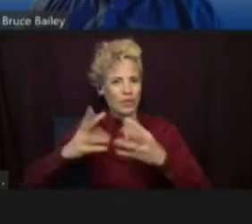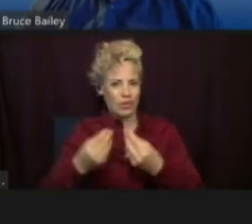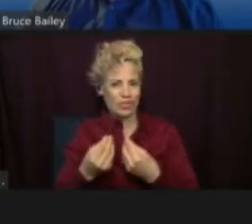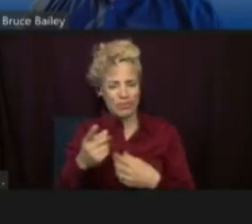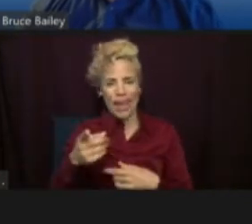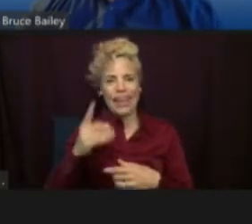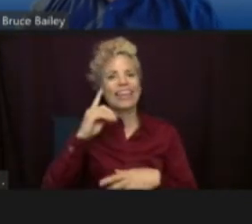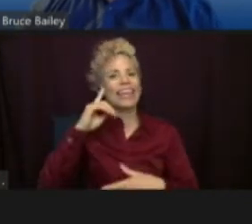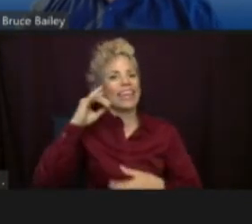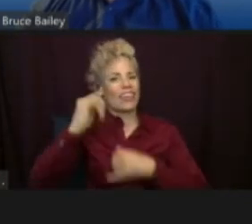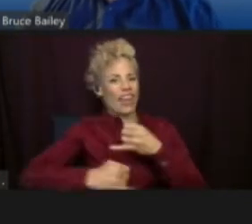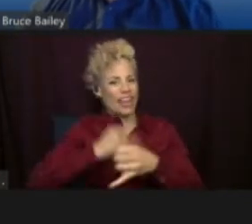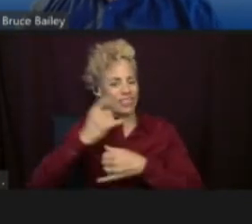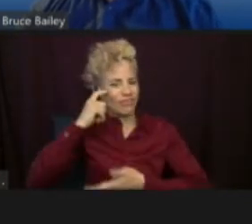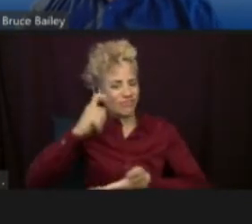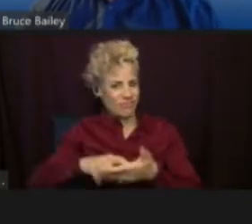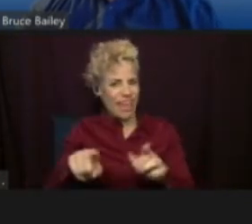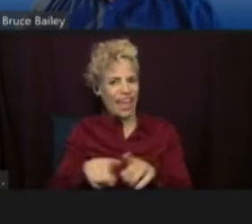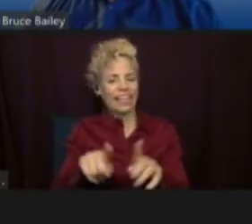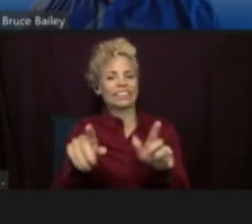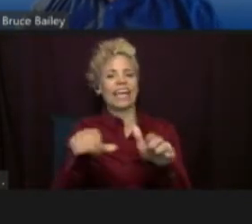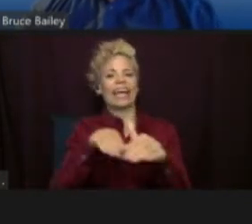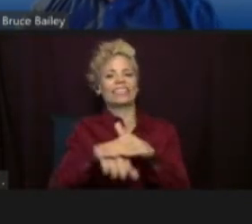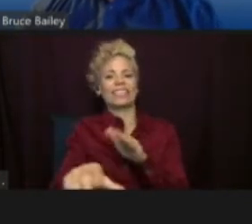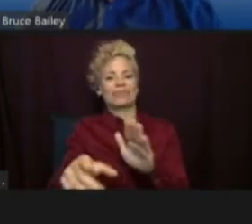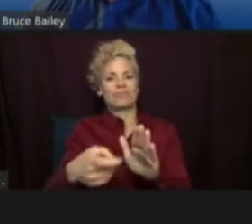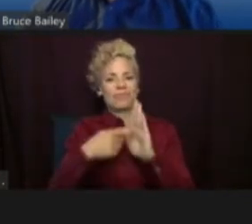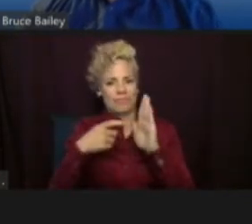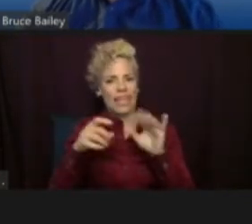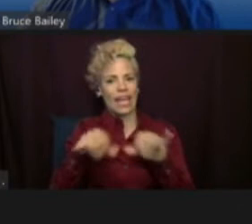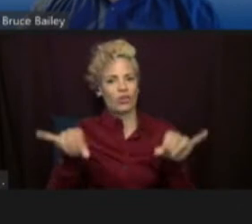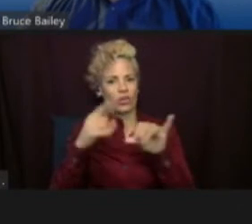as the accessibility standards for web. Next slide.